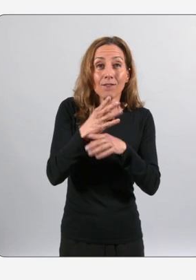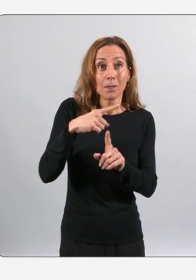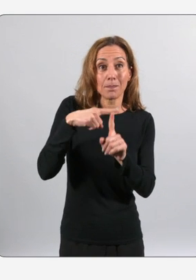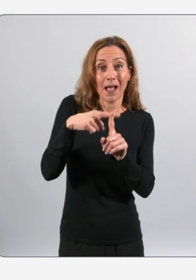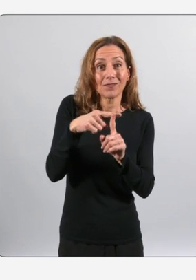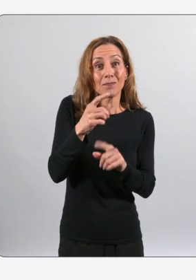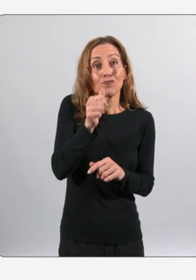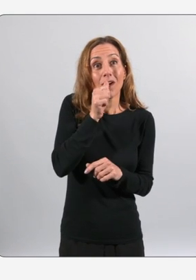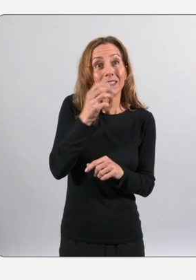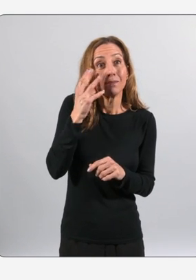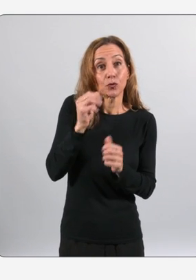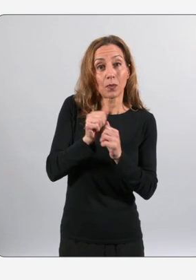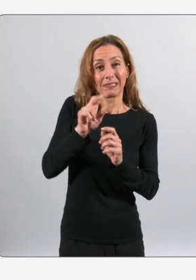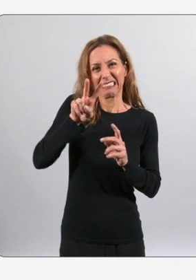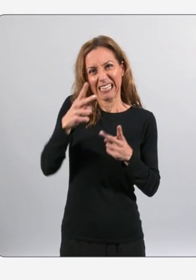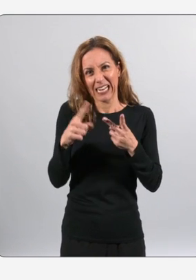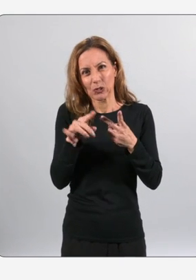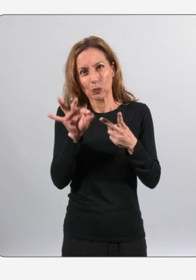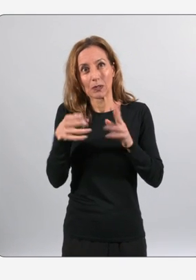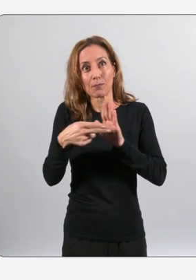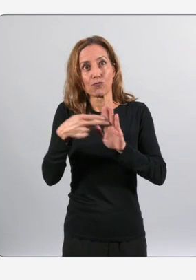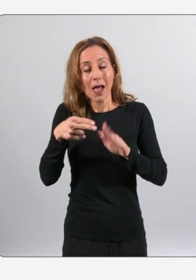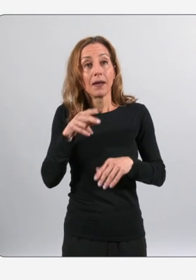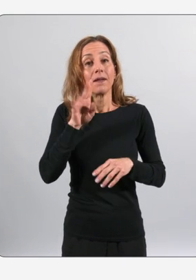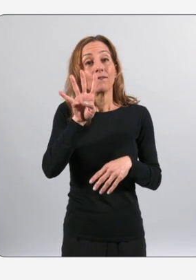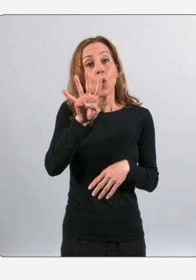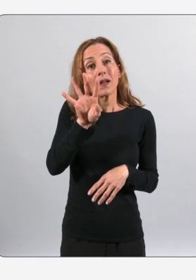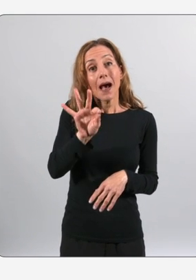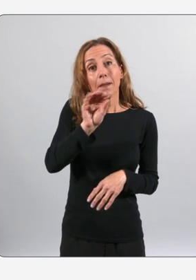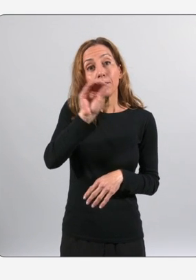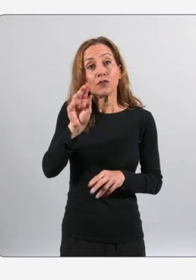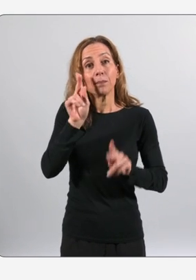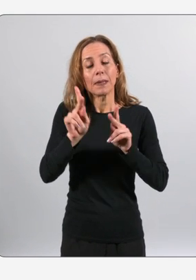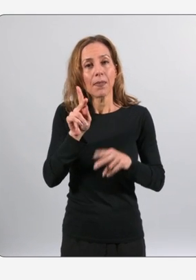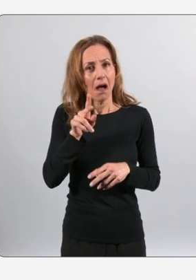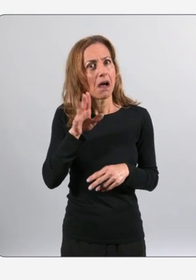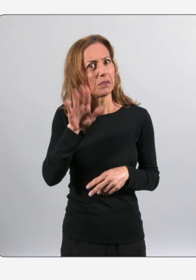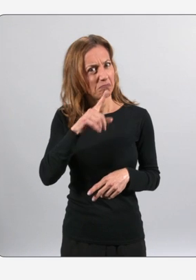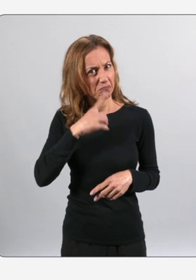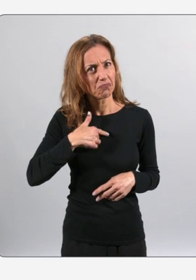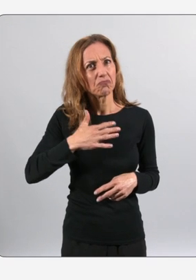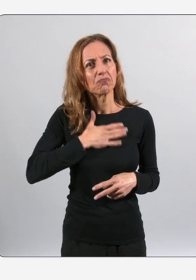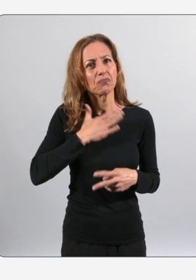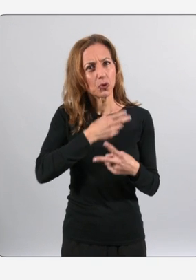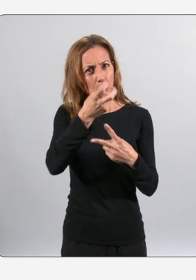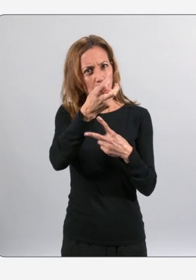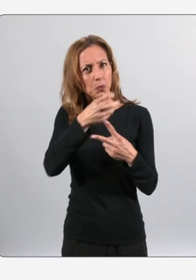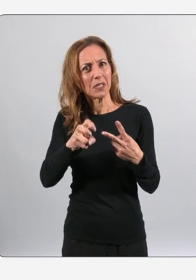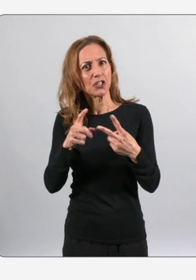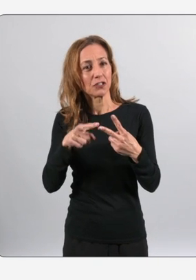second choice brand, 49 percent of people said they would switch from their preferred brand to their second choice brand.